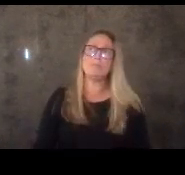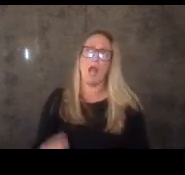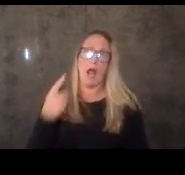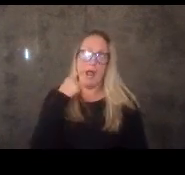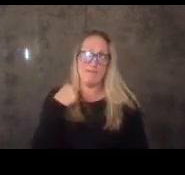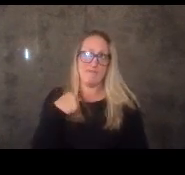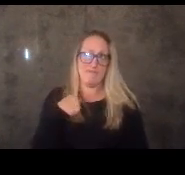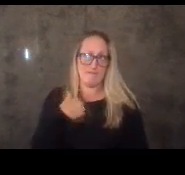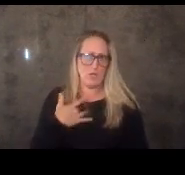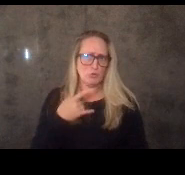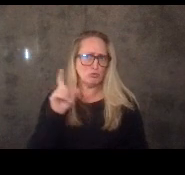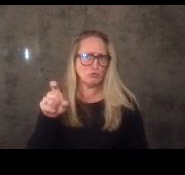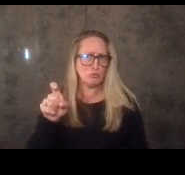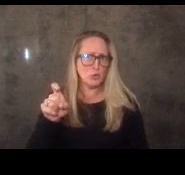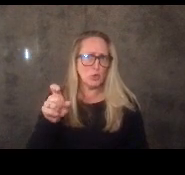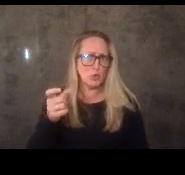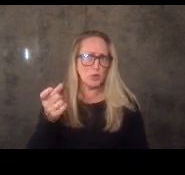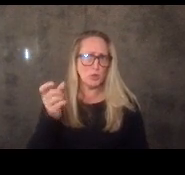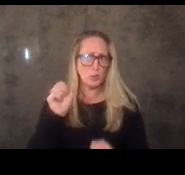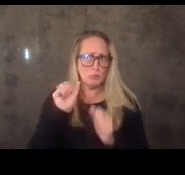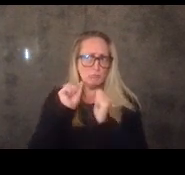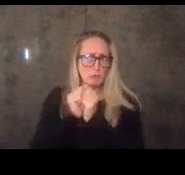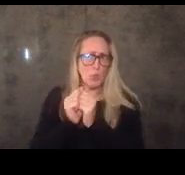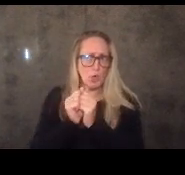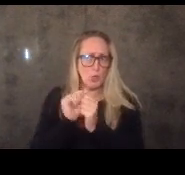the impression that they should work with Jaws UM. However, the